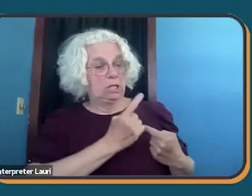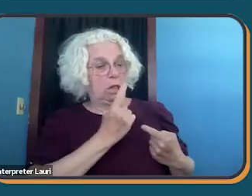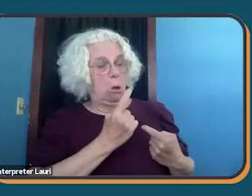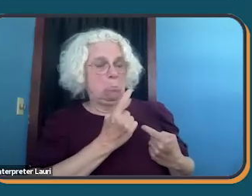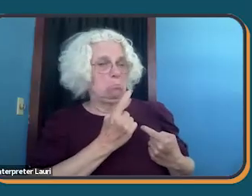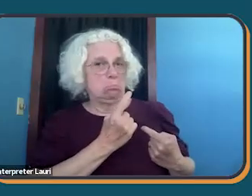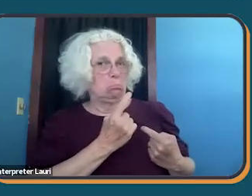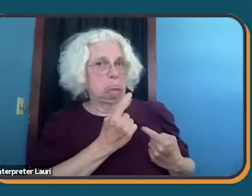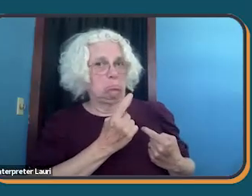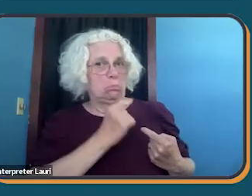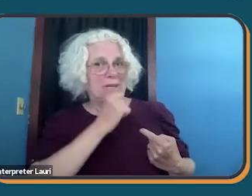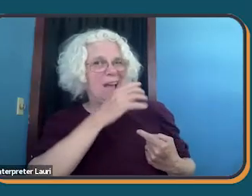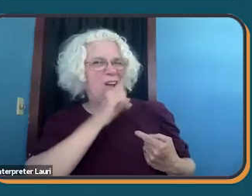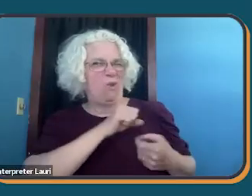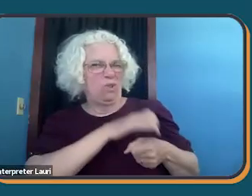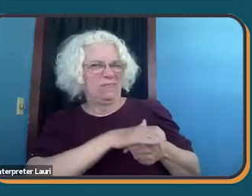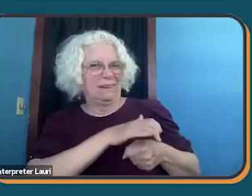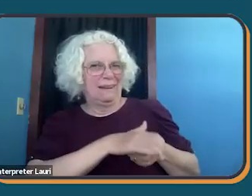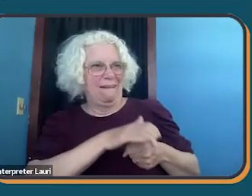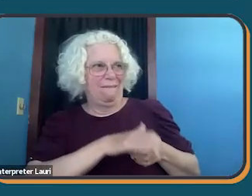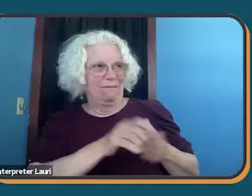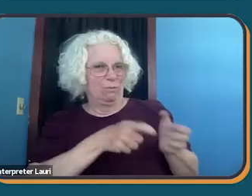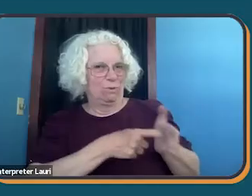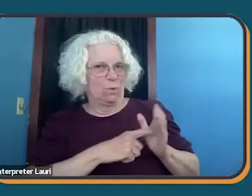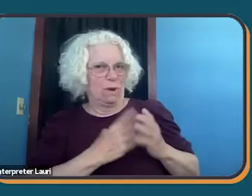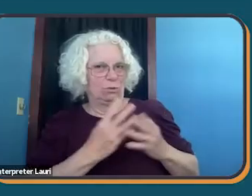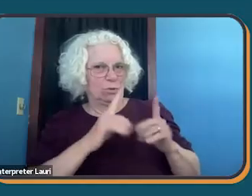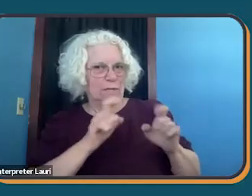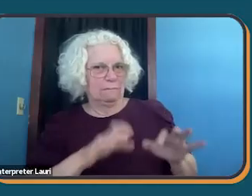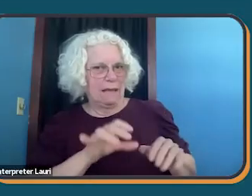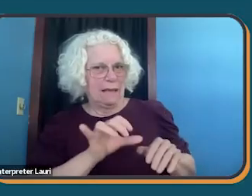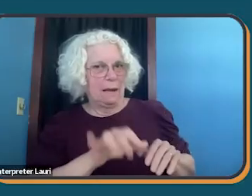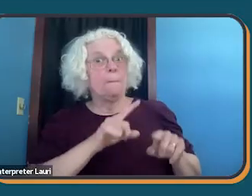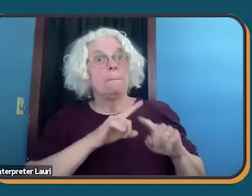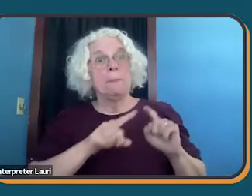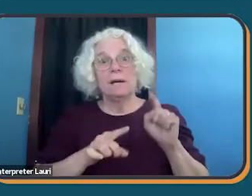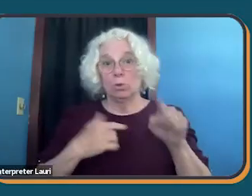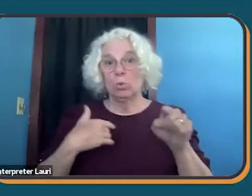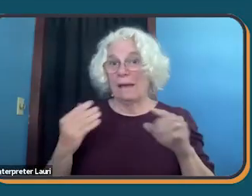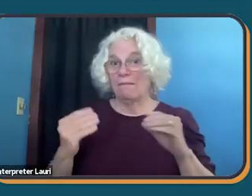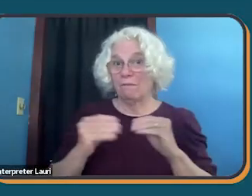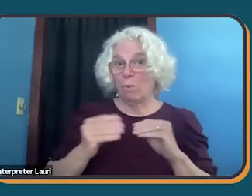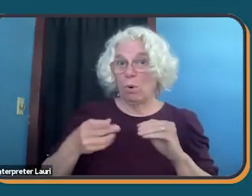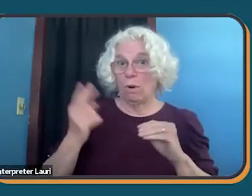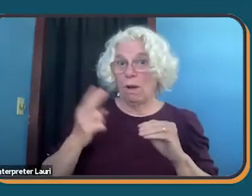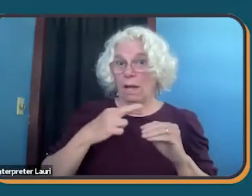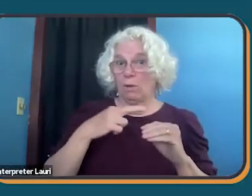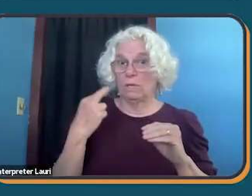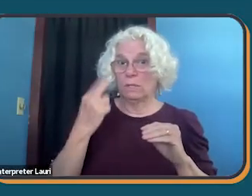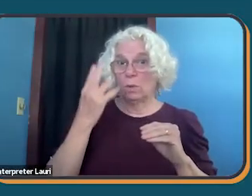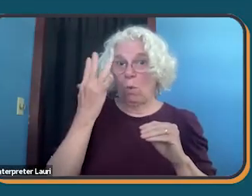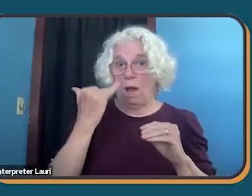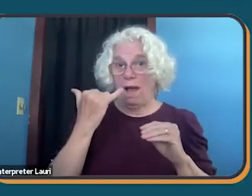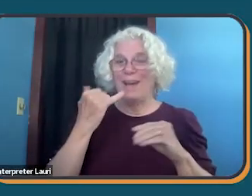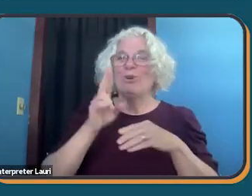enough yet for the screening, but you are at increased risk because you use a wheelchair.